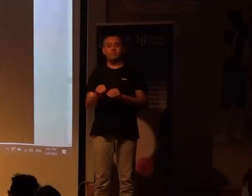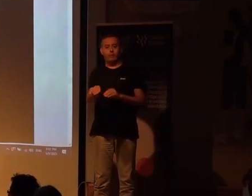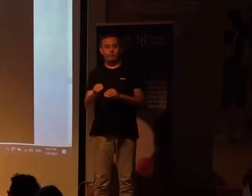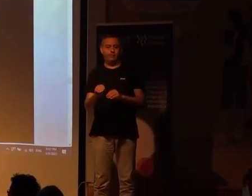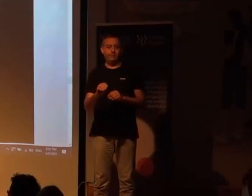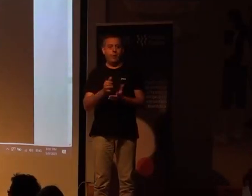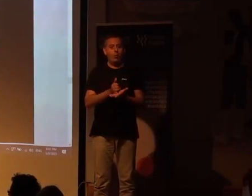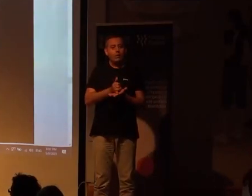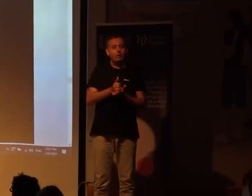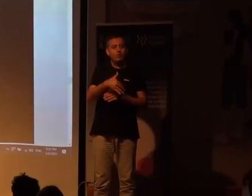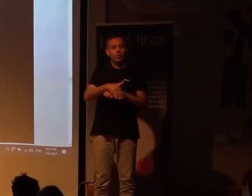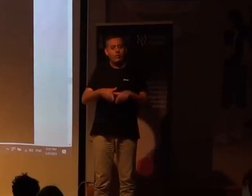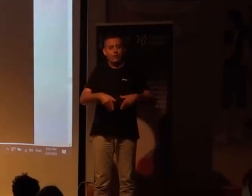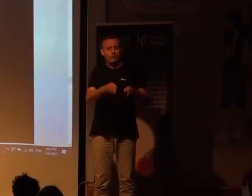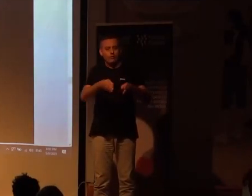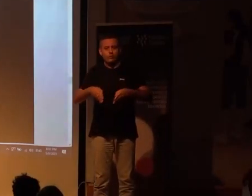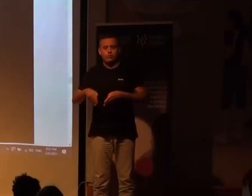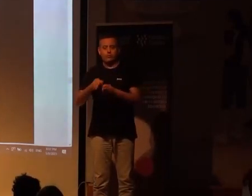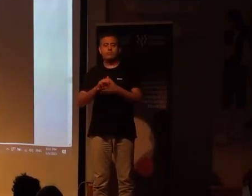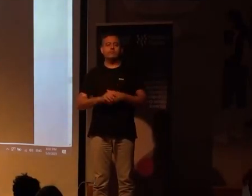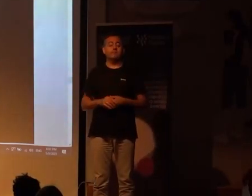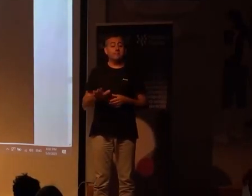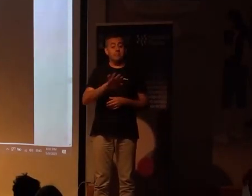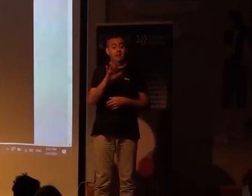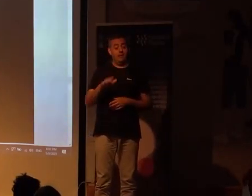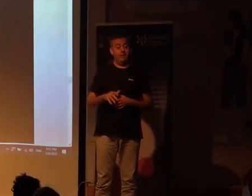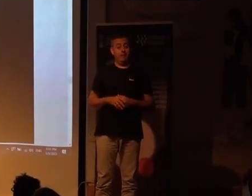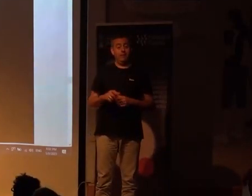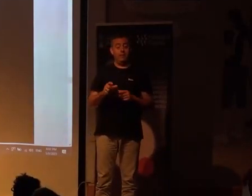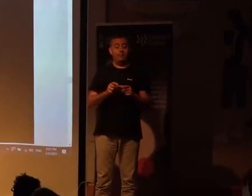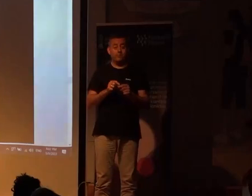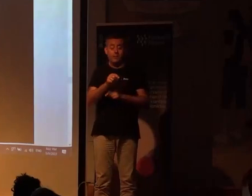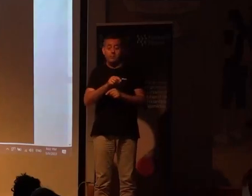It is probably the city with the most urban gardens per square meter in the world,